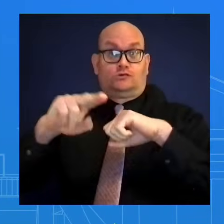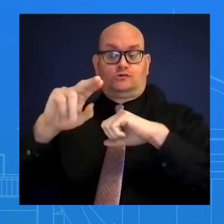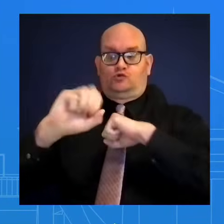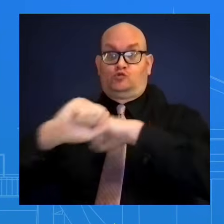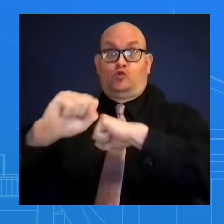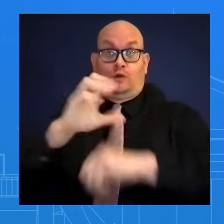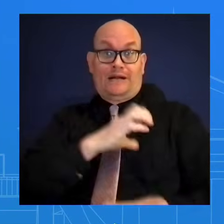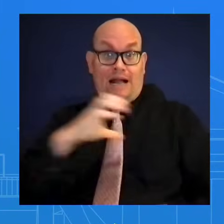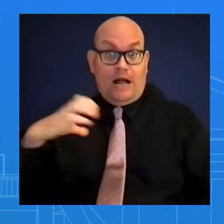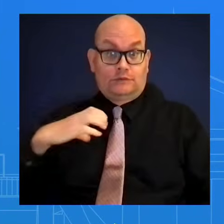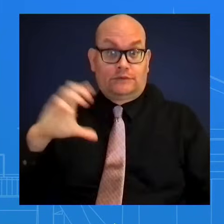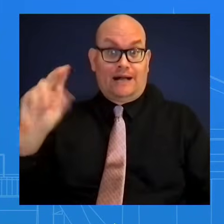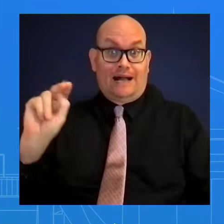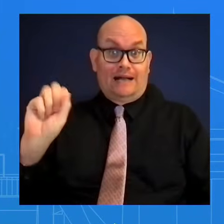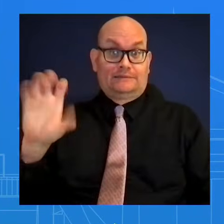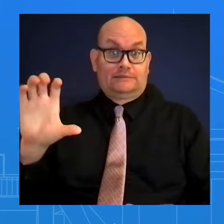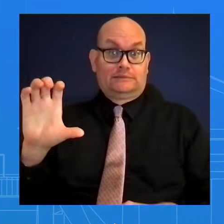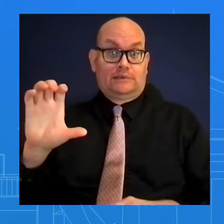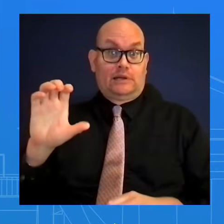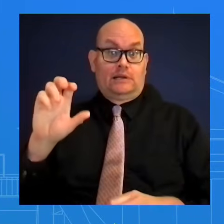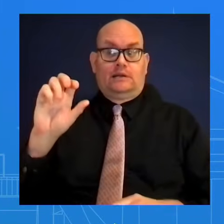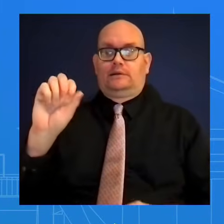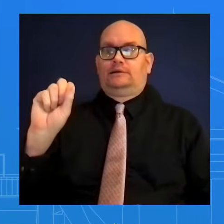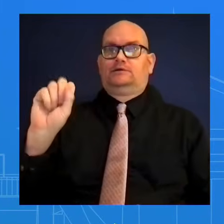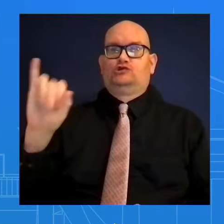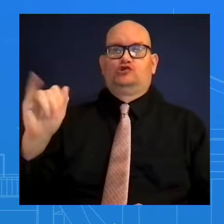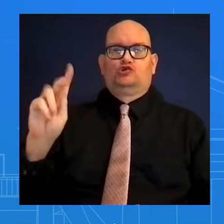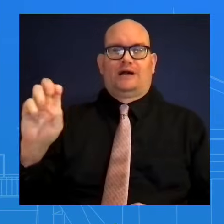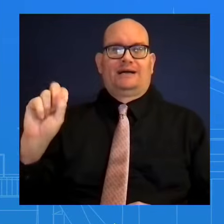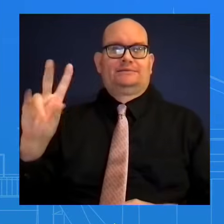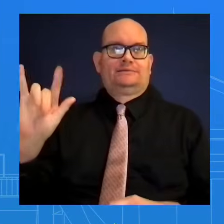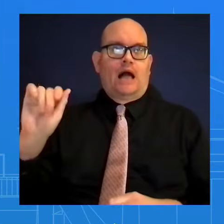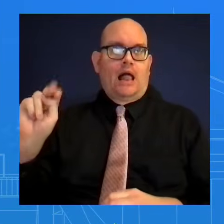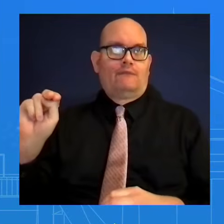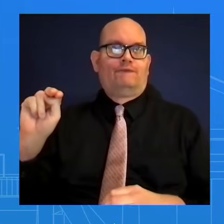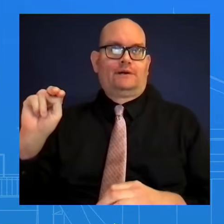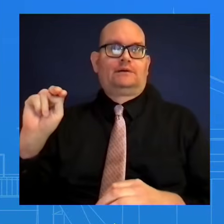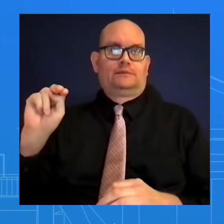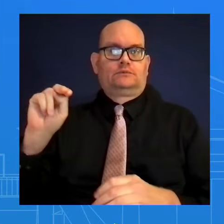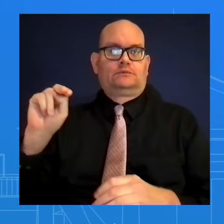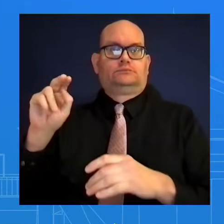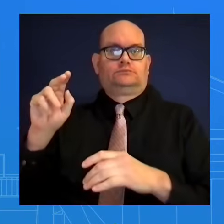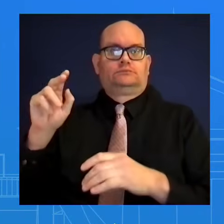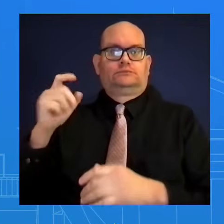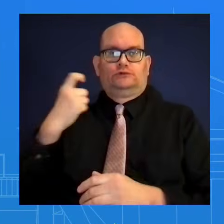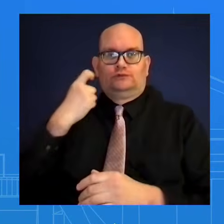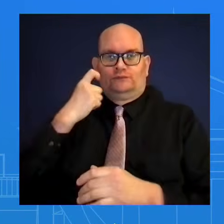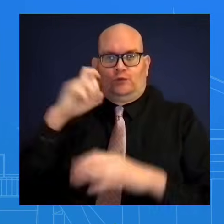As a matter of fact, I think you know, not long ago, the President [sic. Vice President] convened a meeting here at the White House with CEOs